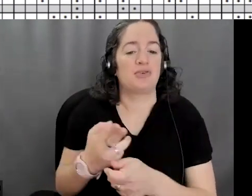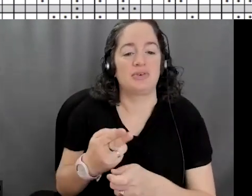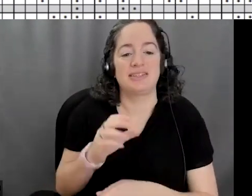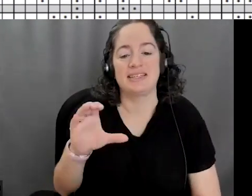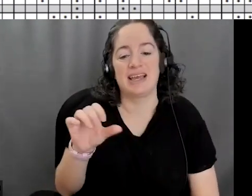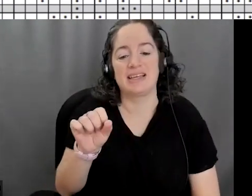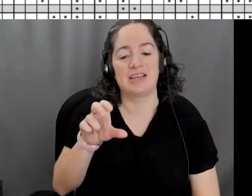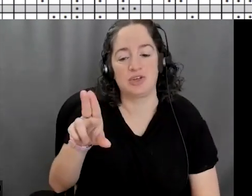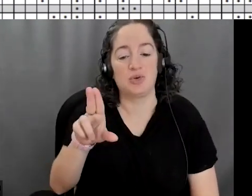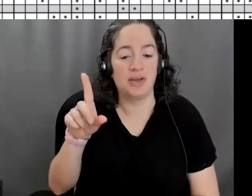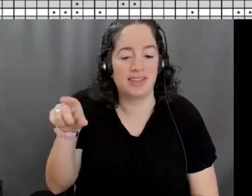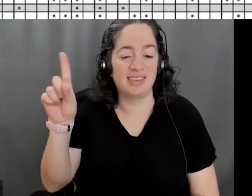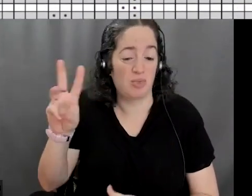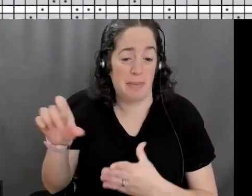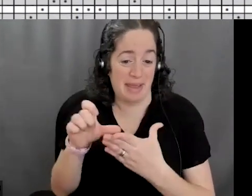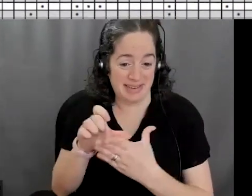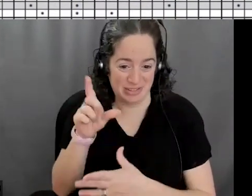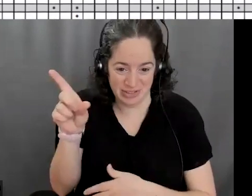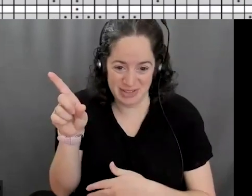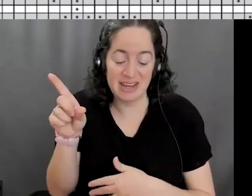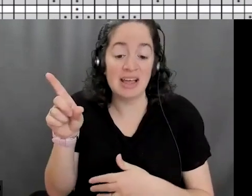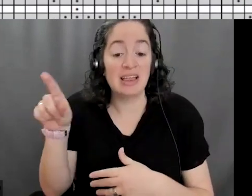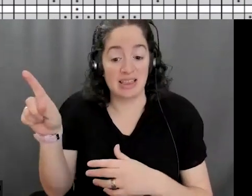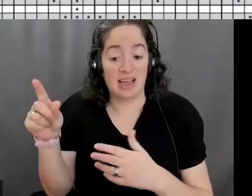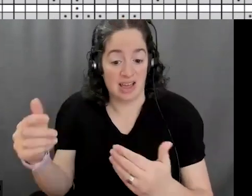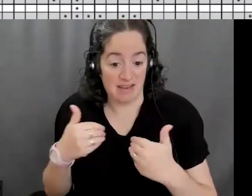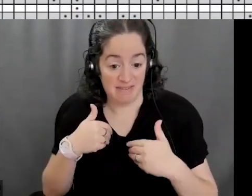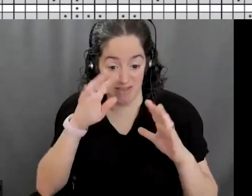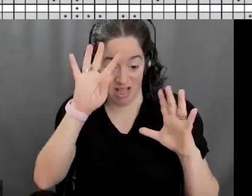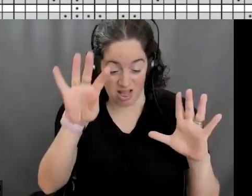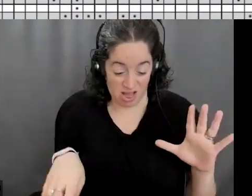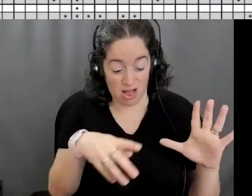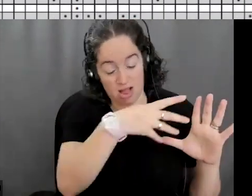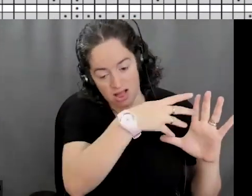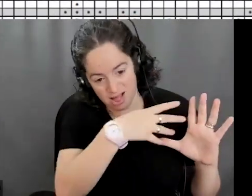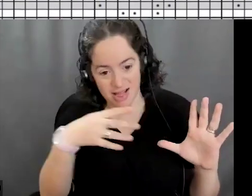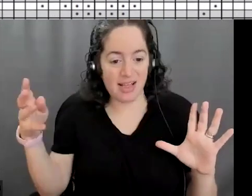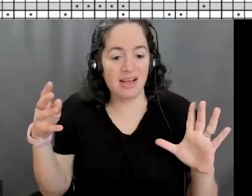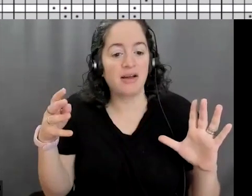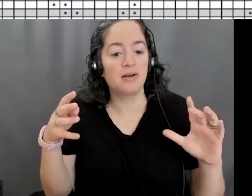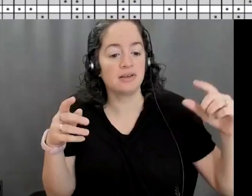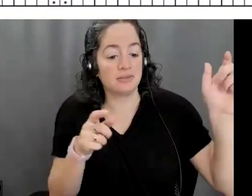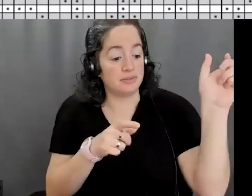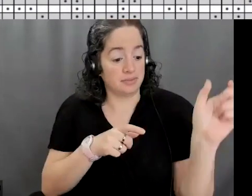and they have a table on here that has crops or vegetables down the left side